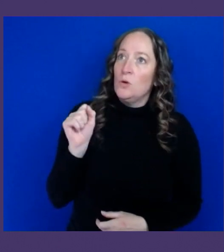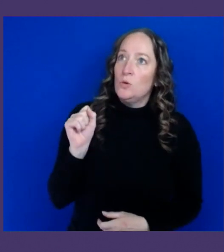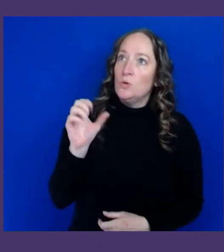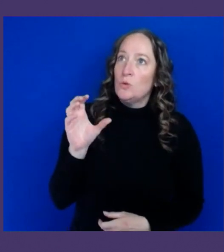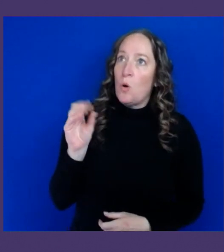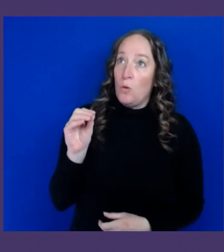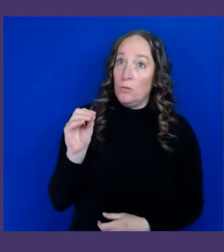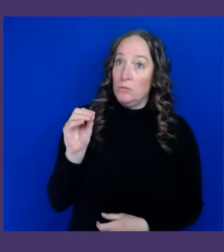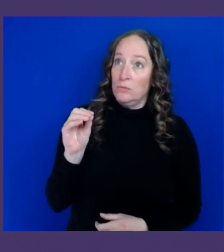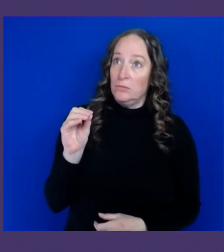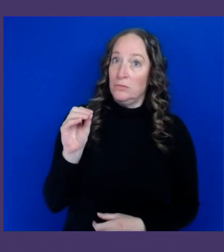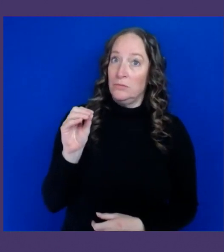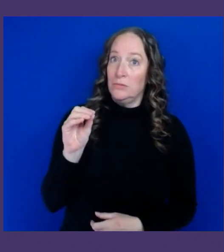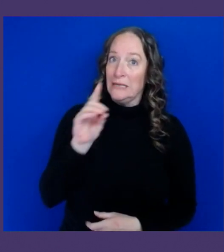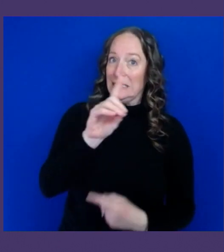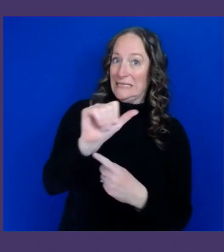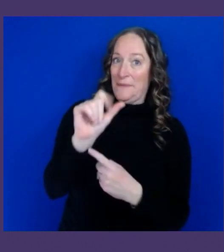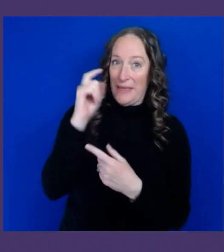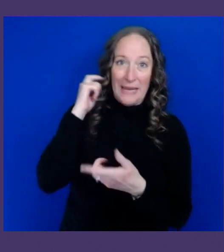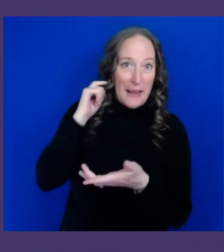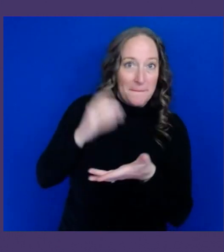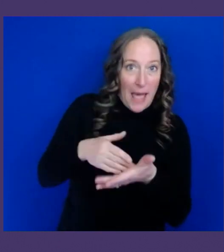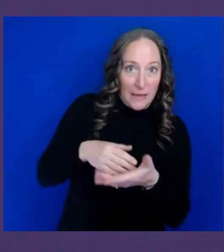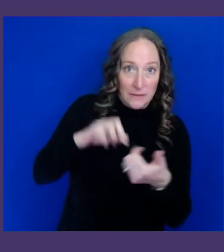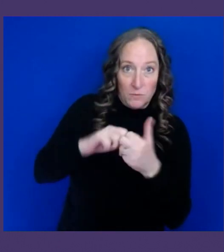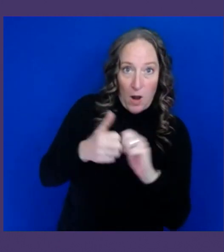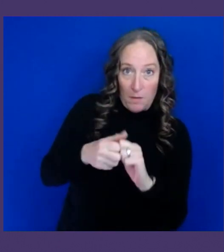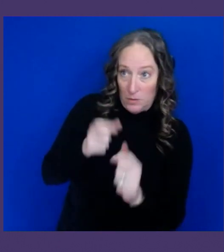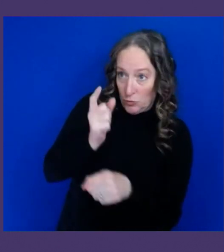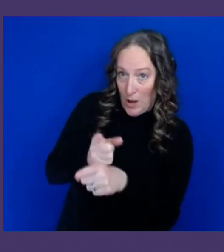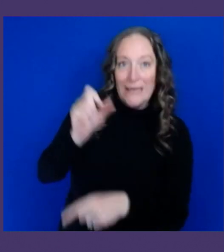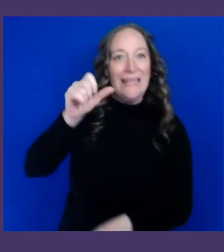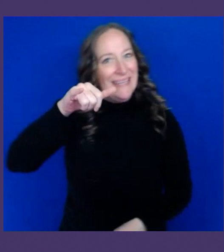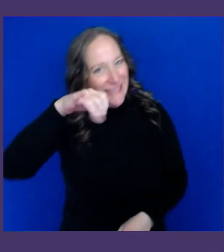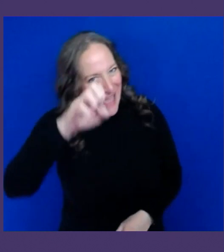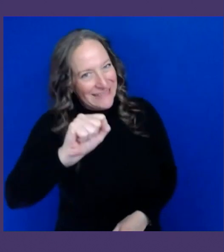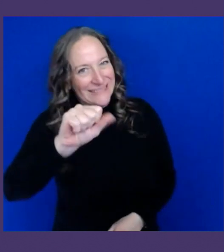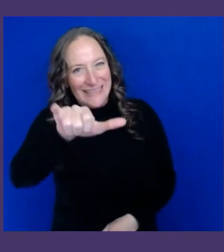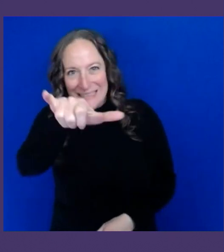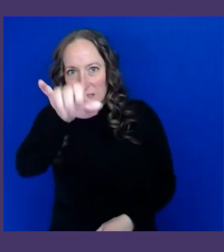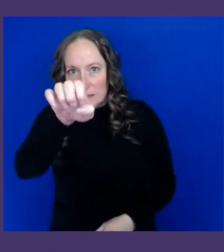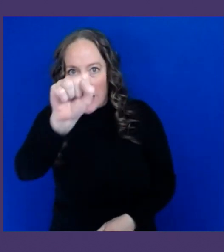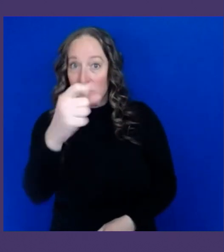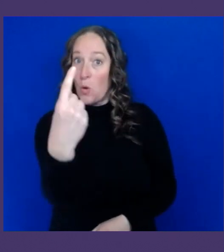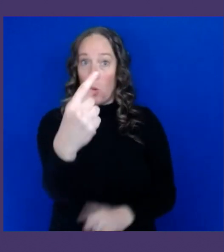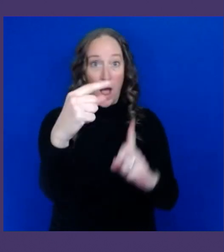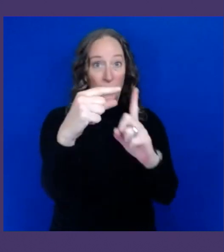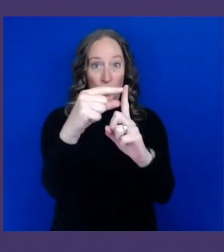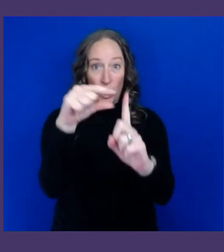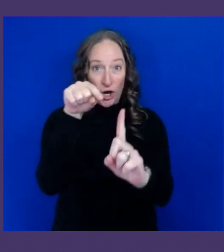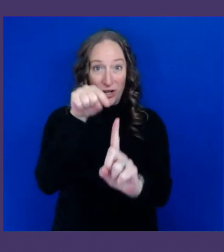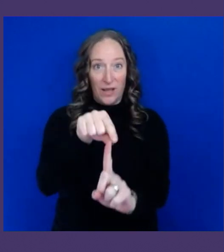Disability bias and ableism systematized across the world Jordan Steele John: In a way, yes. You can see that